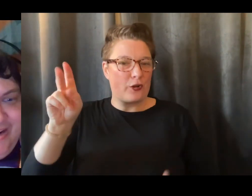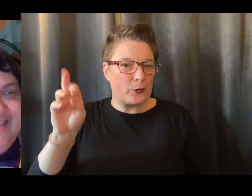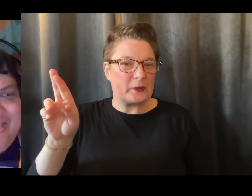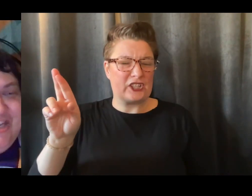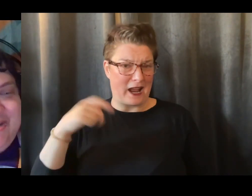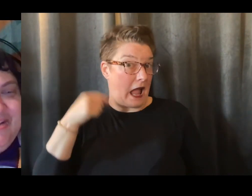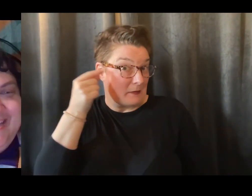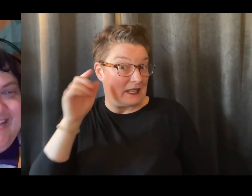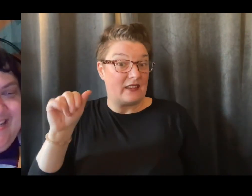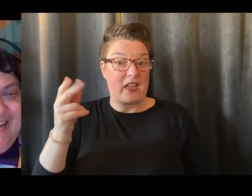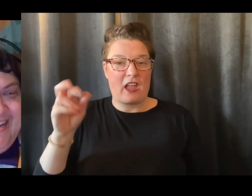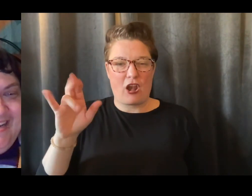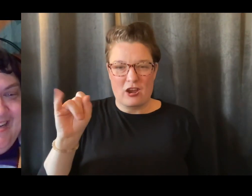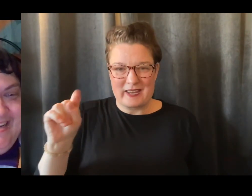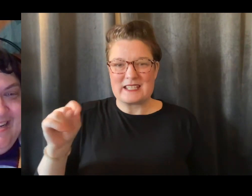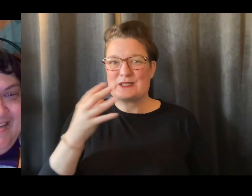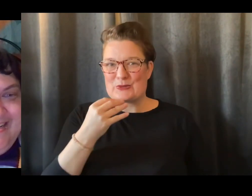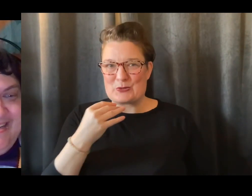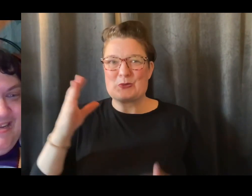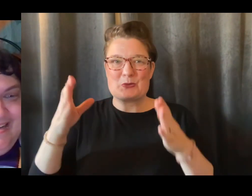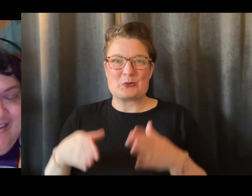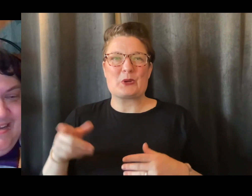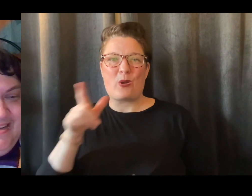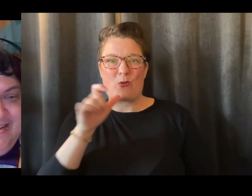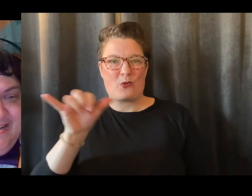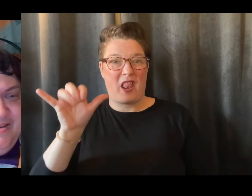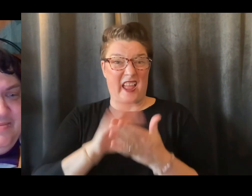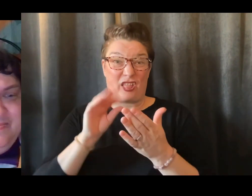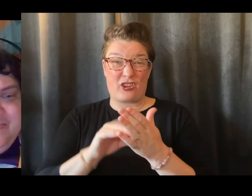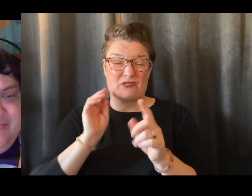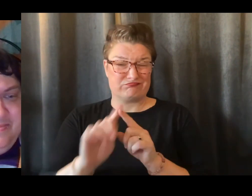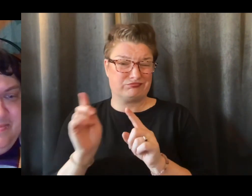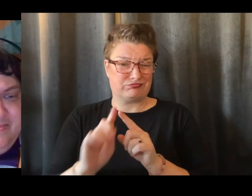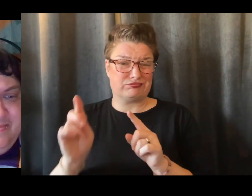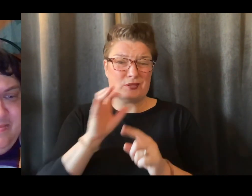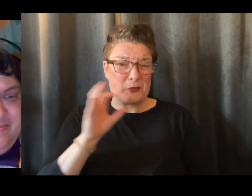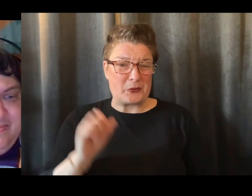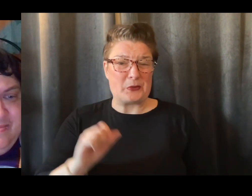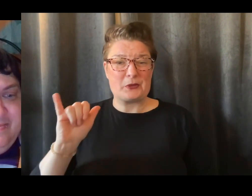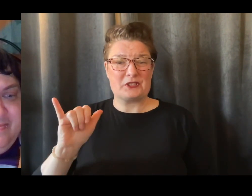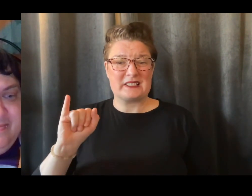Who's like, learned all these old Yiddish, songs, partisan songs.